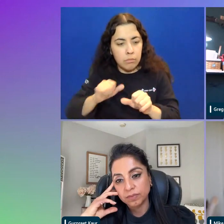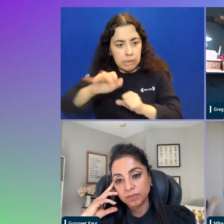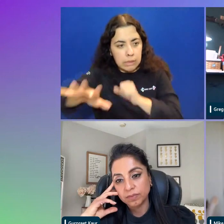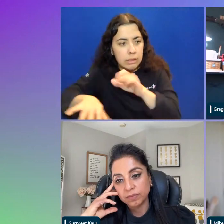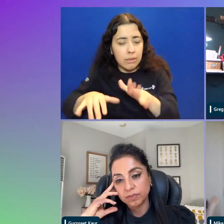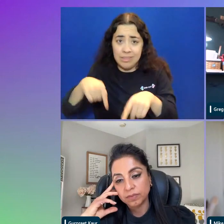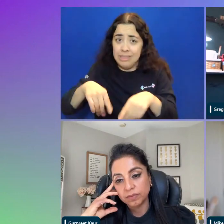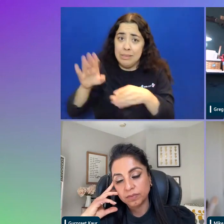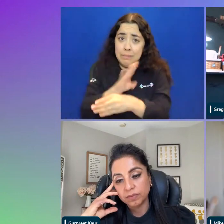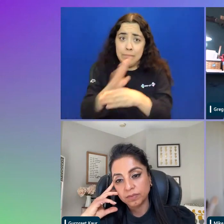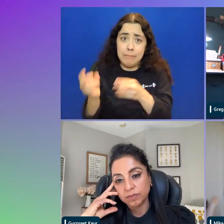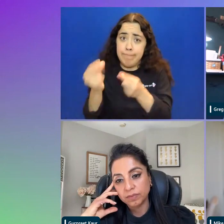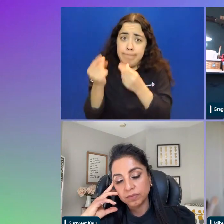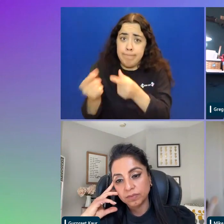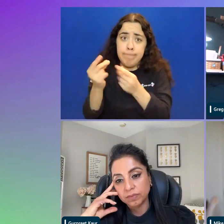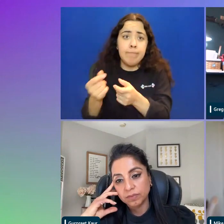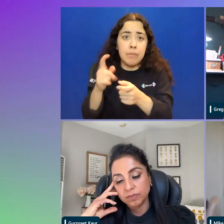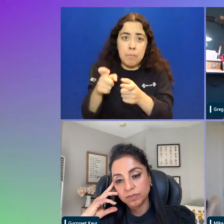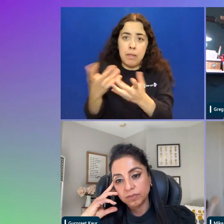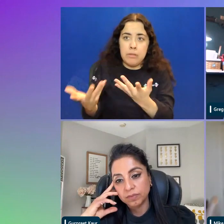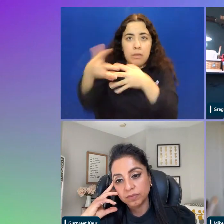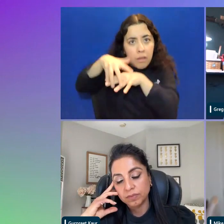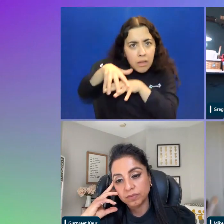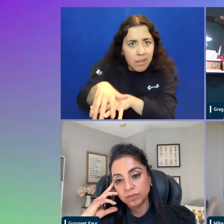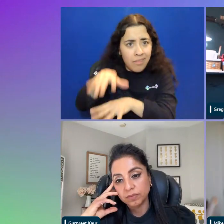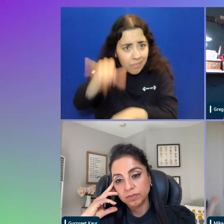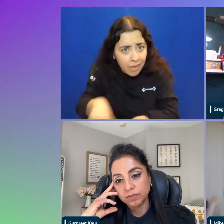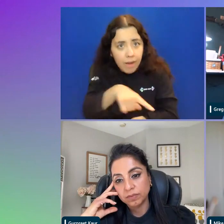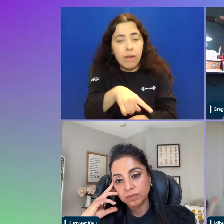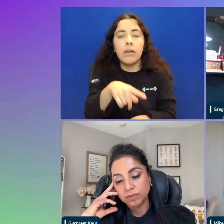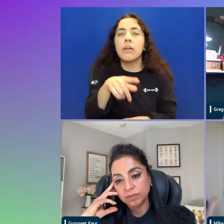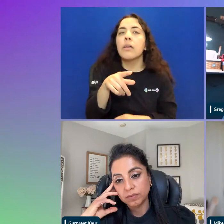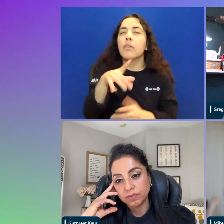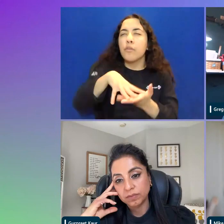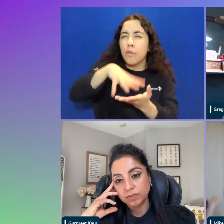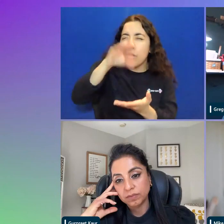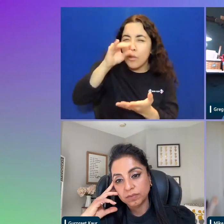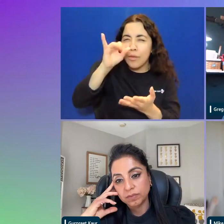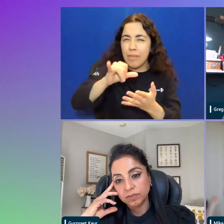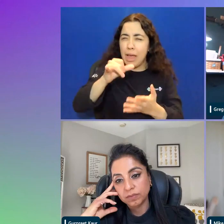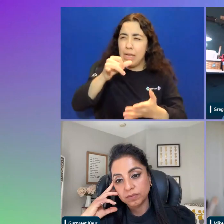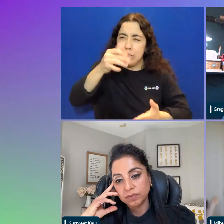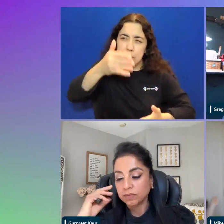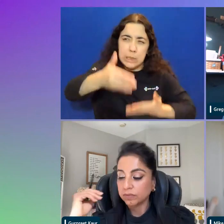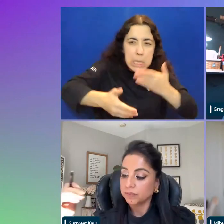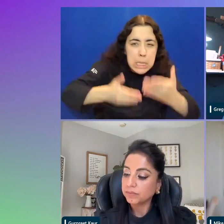run here and we have to map ourselves into that. And so learning the art and there's painful lessons and some fun